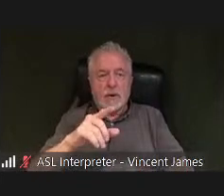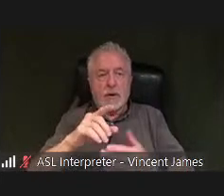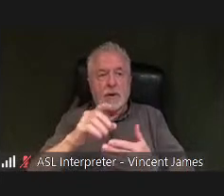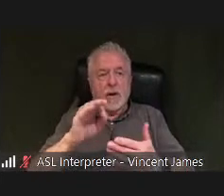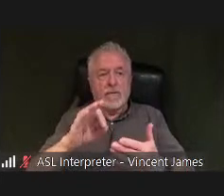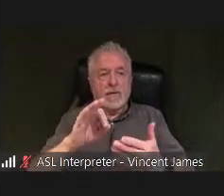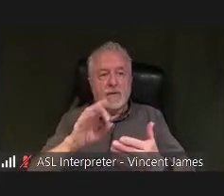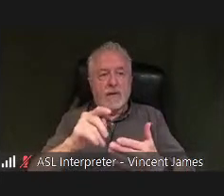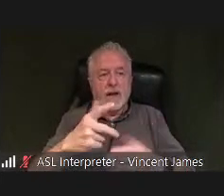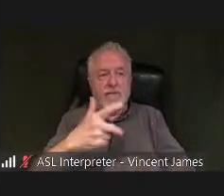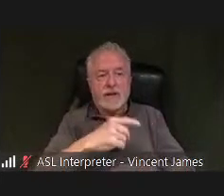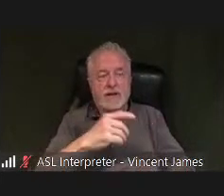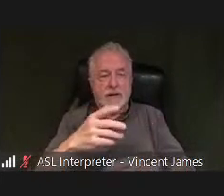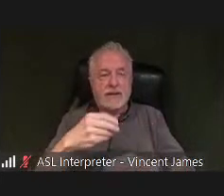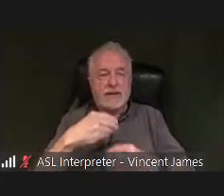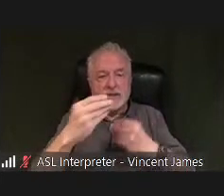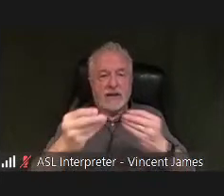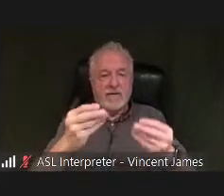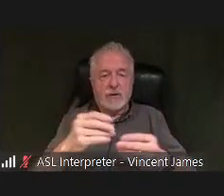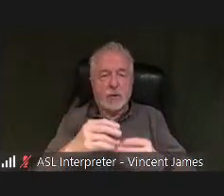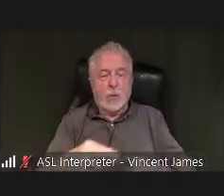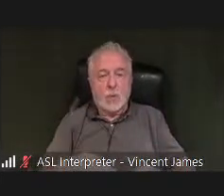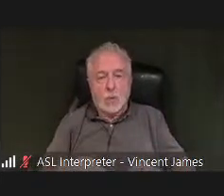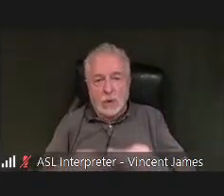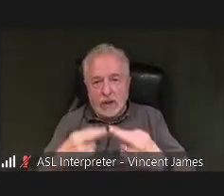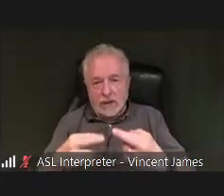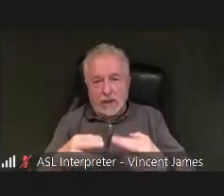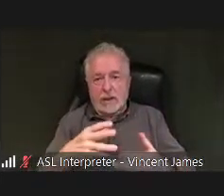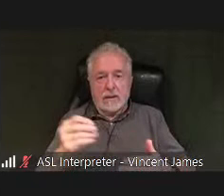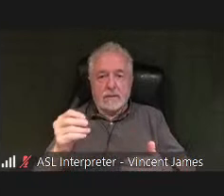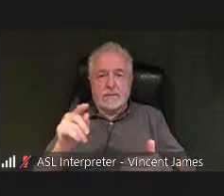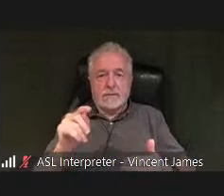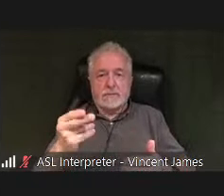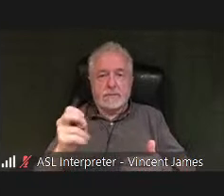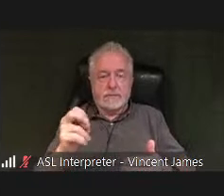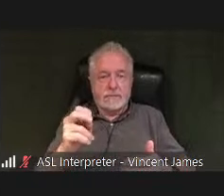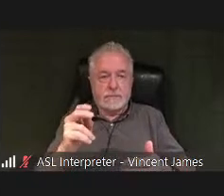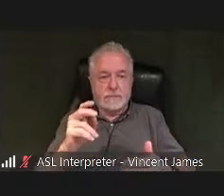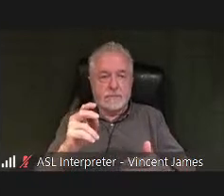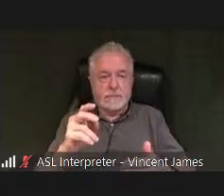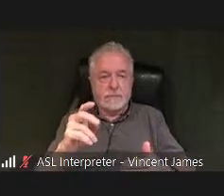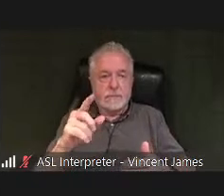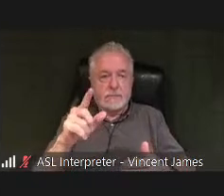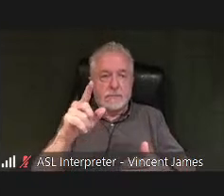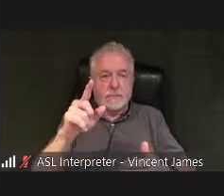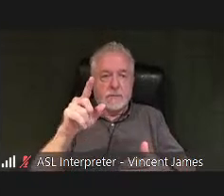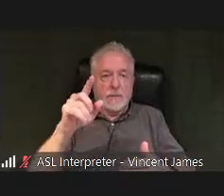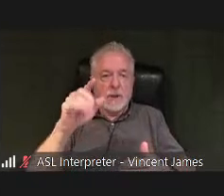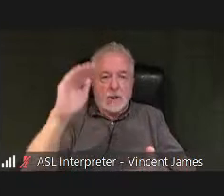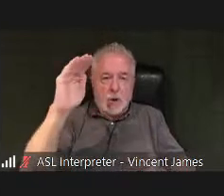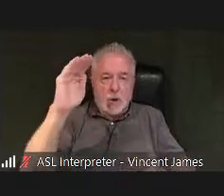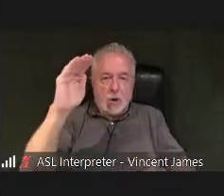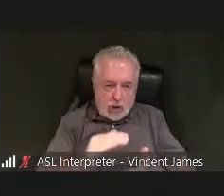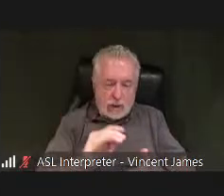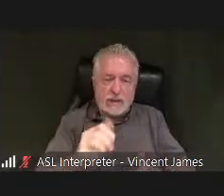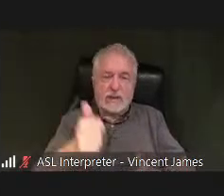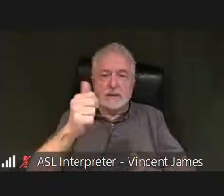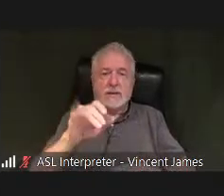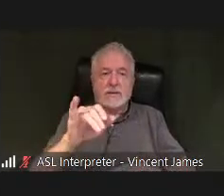the vaccine have been given to residents and the quarter that is the lowest.